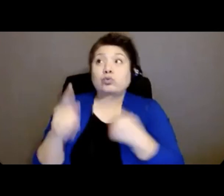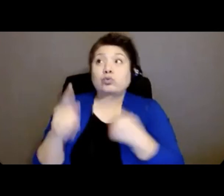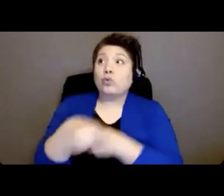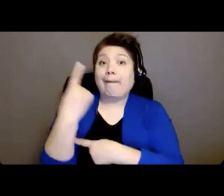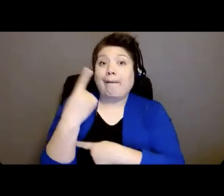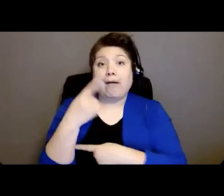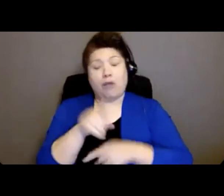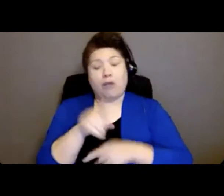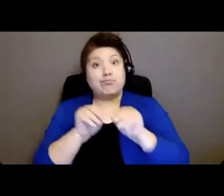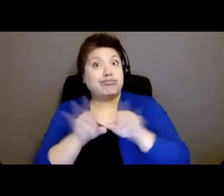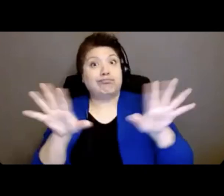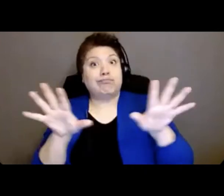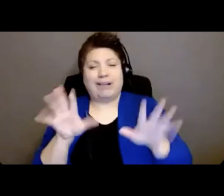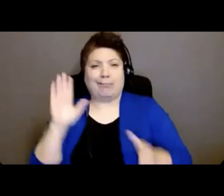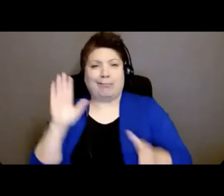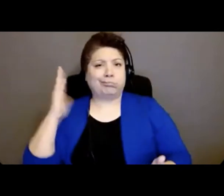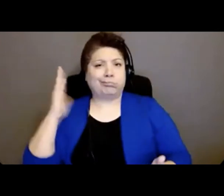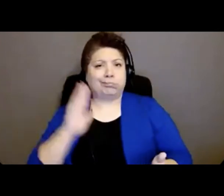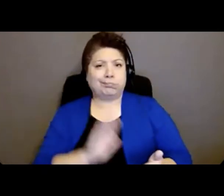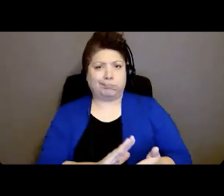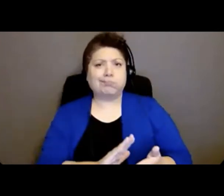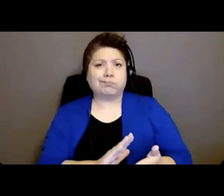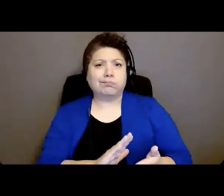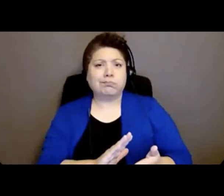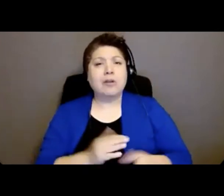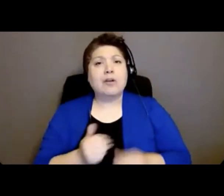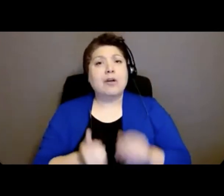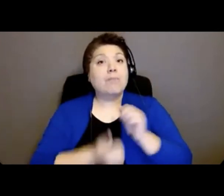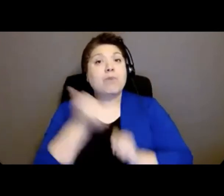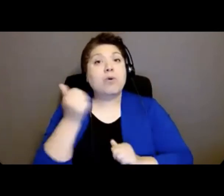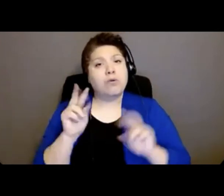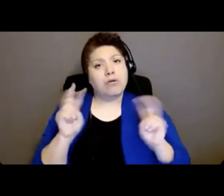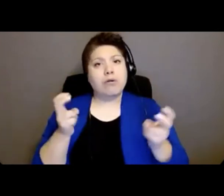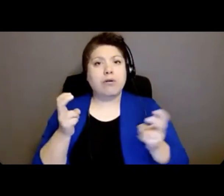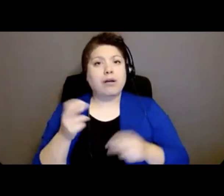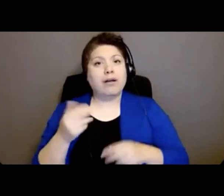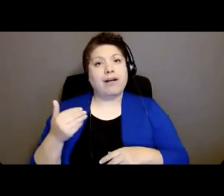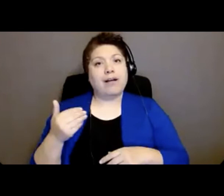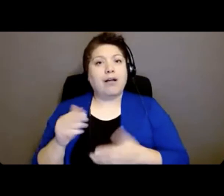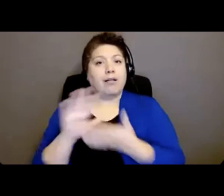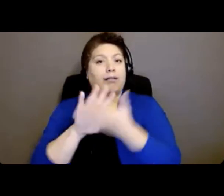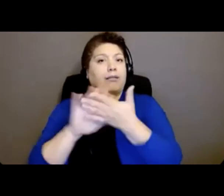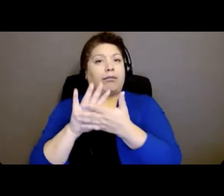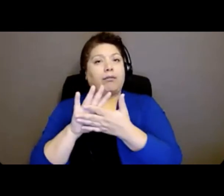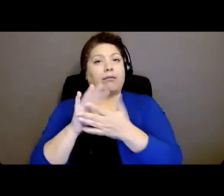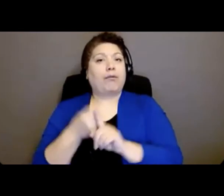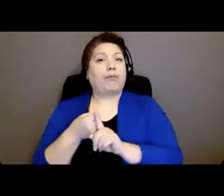WHAT WE SEE MOST OFTEN IS SOMETHING CALLED INDIRECT DISCRIMINATION.